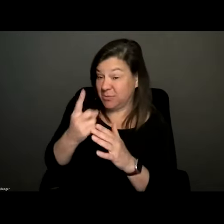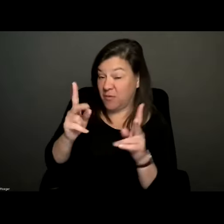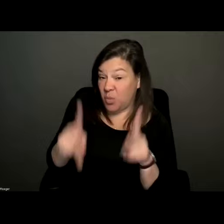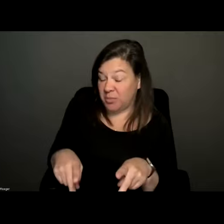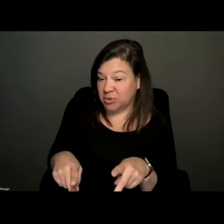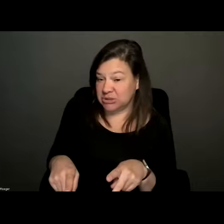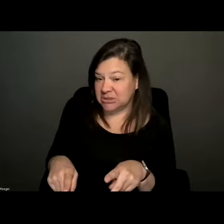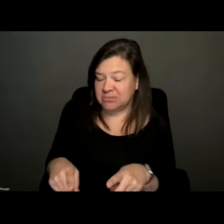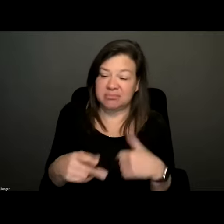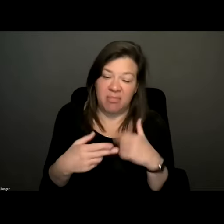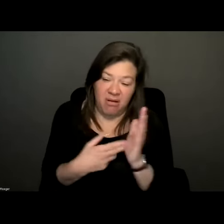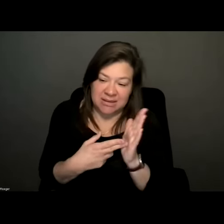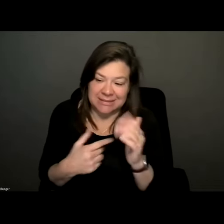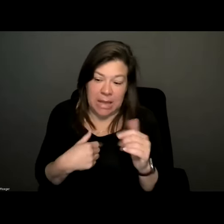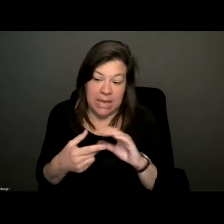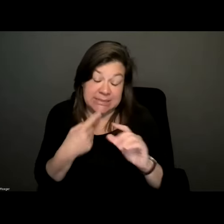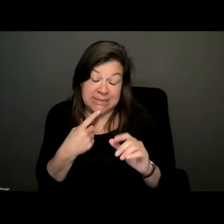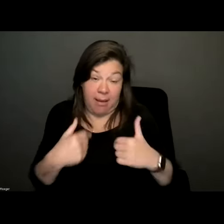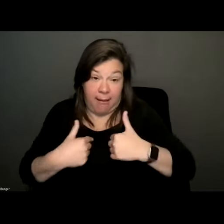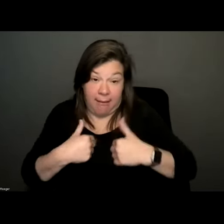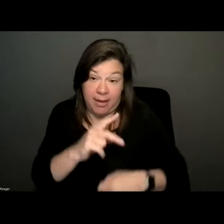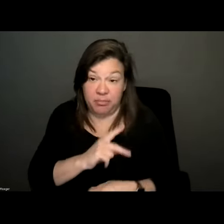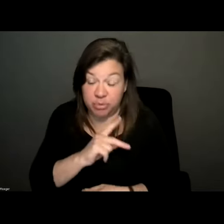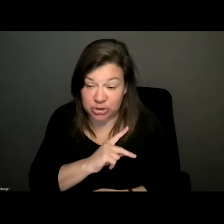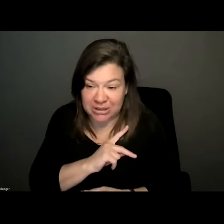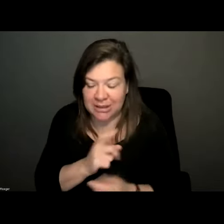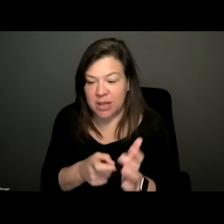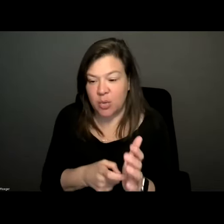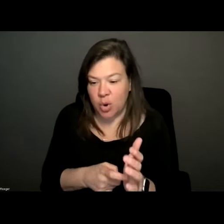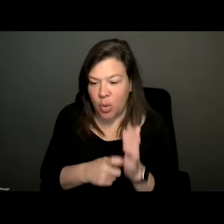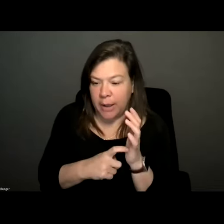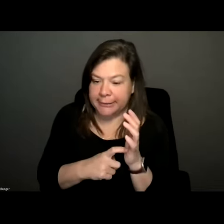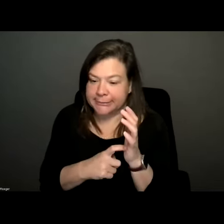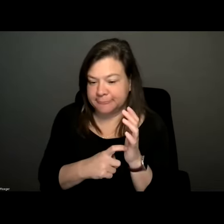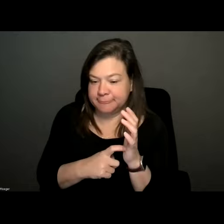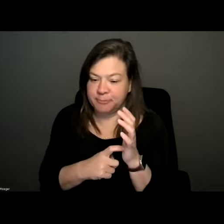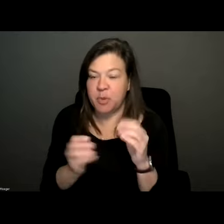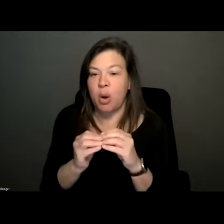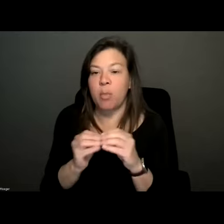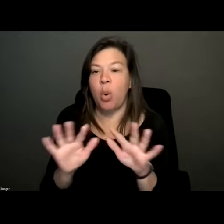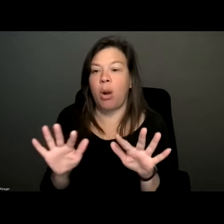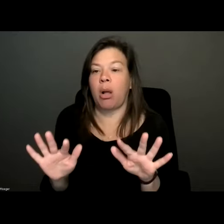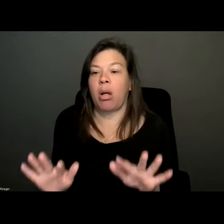I mean, I can say I personally require sort of a calmer sensory environment,